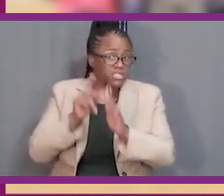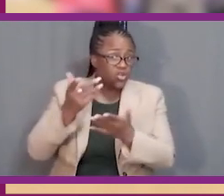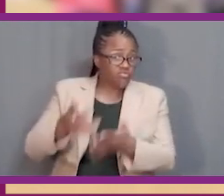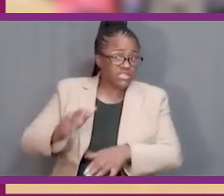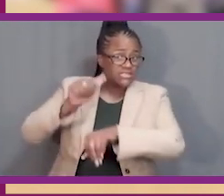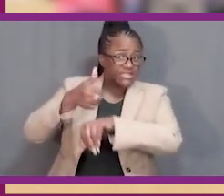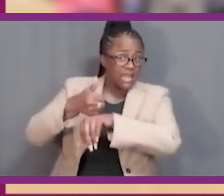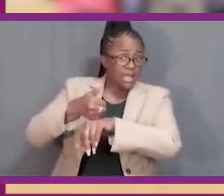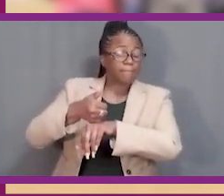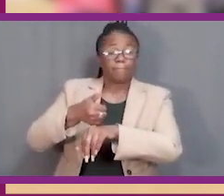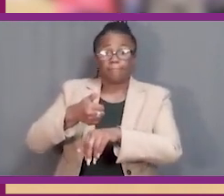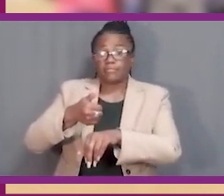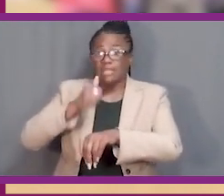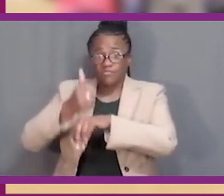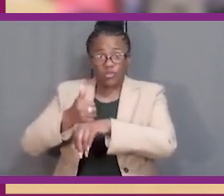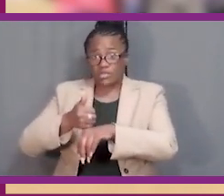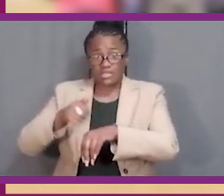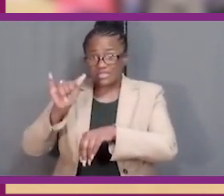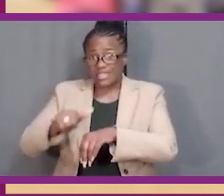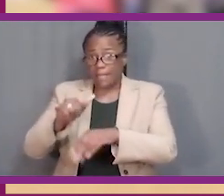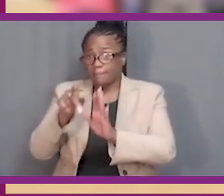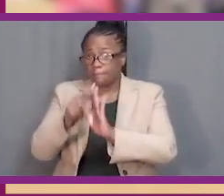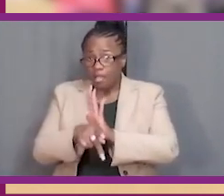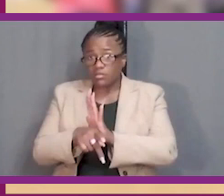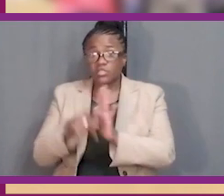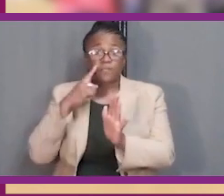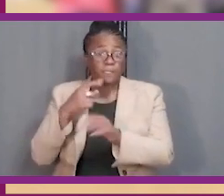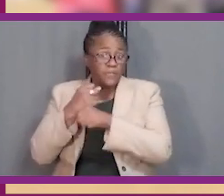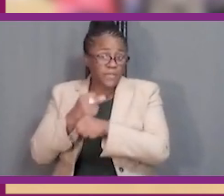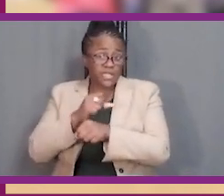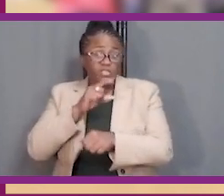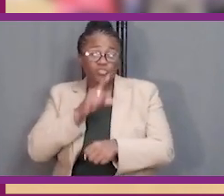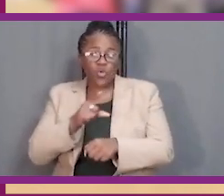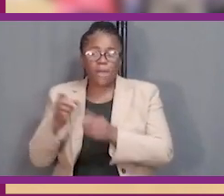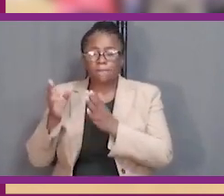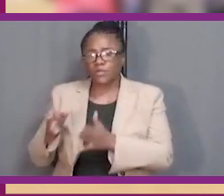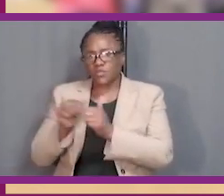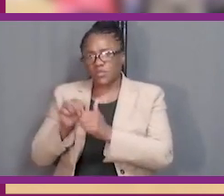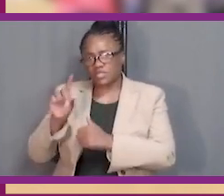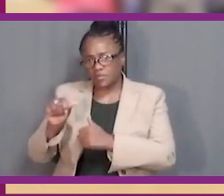persons with disabilities' issues are also put in these policies and that the enforcement is